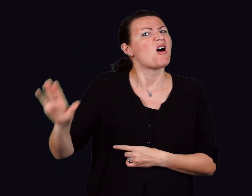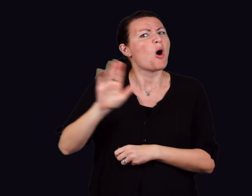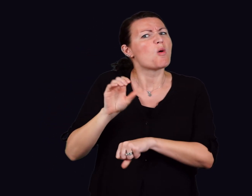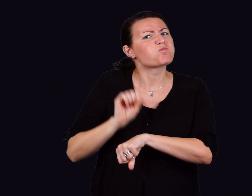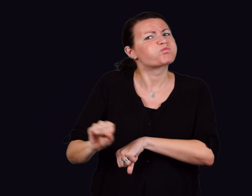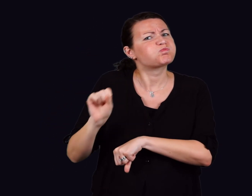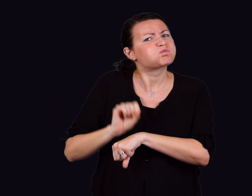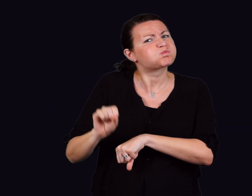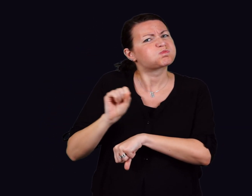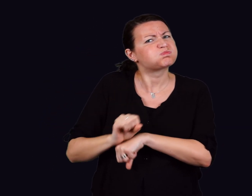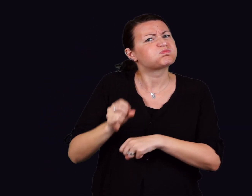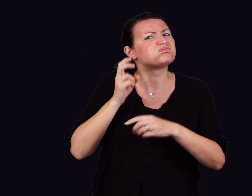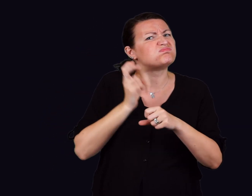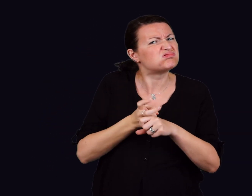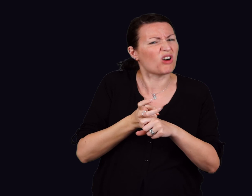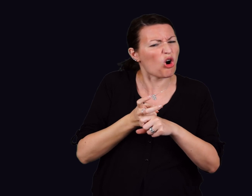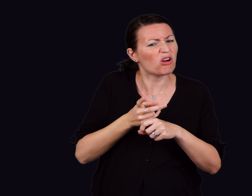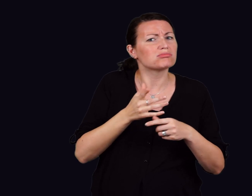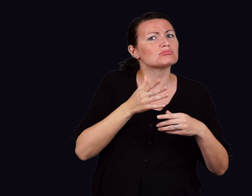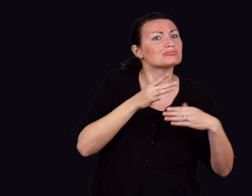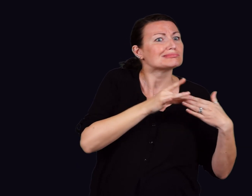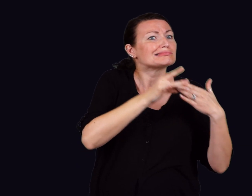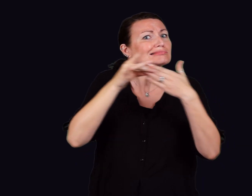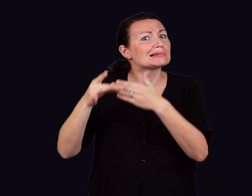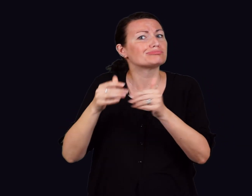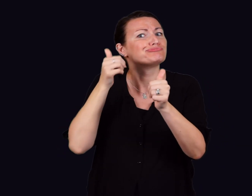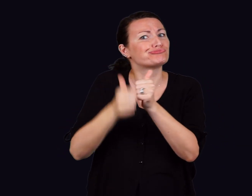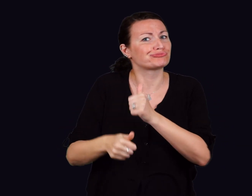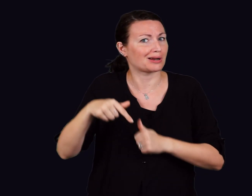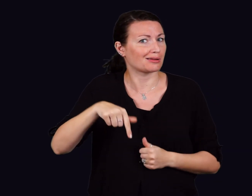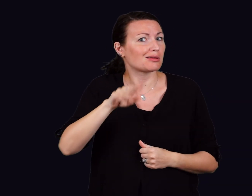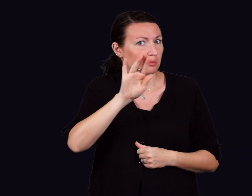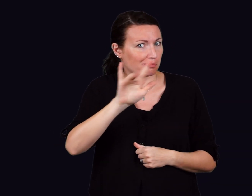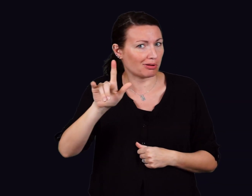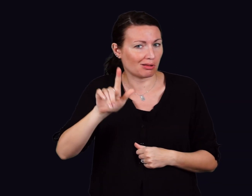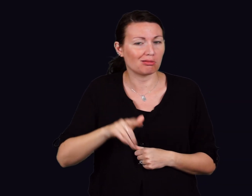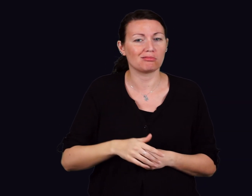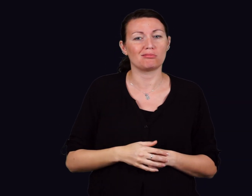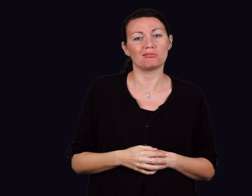of their hard work that led to the passage of this bill.